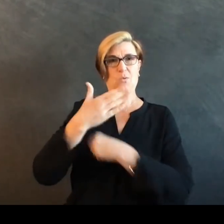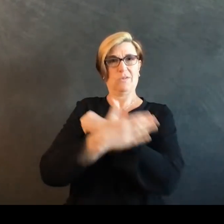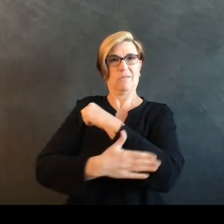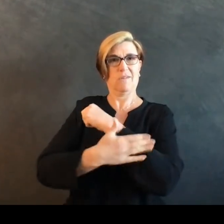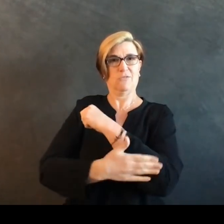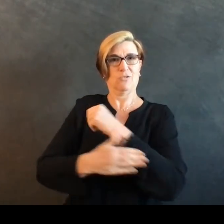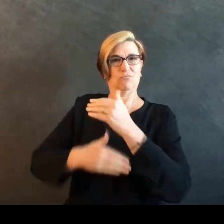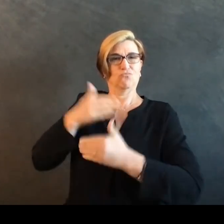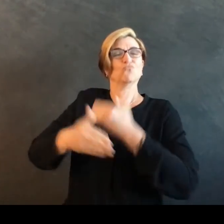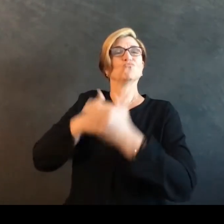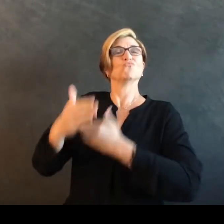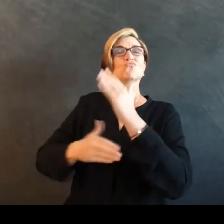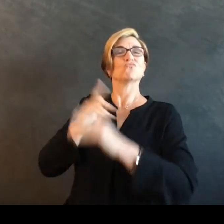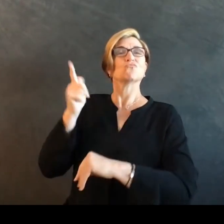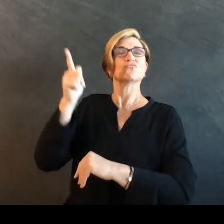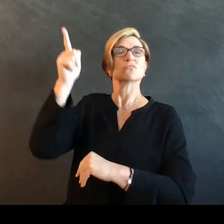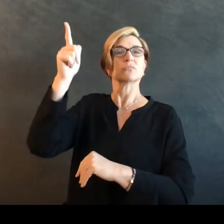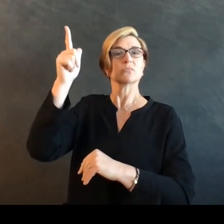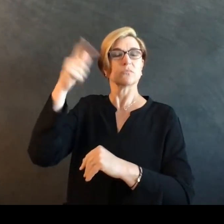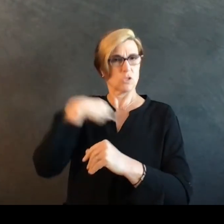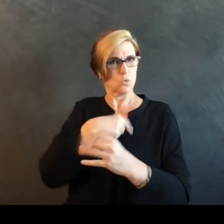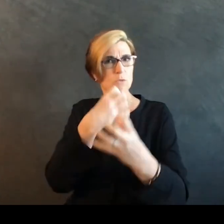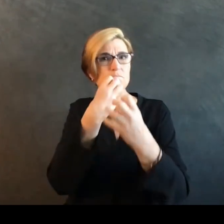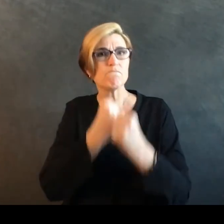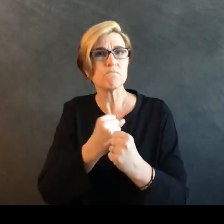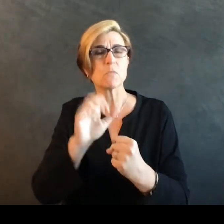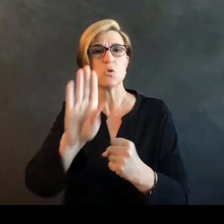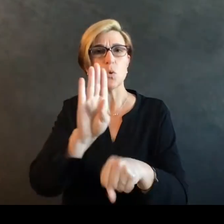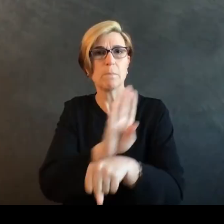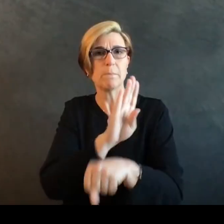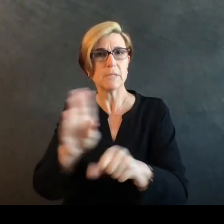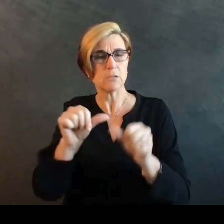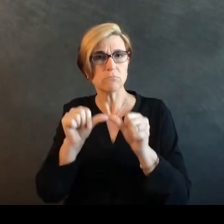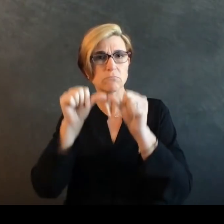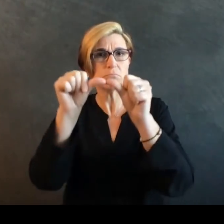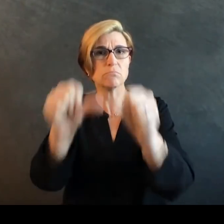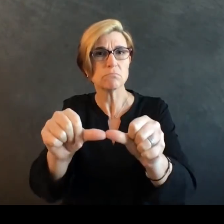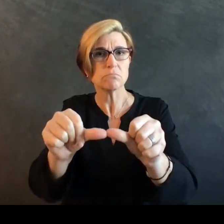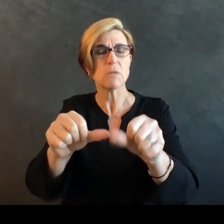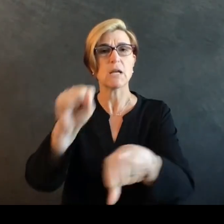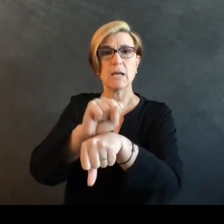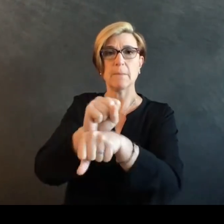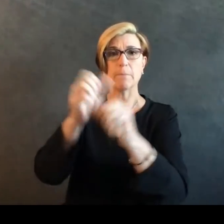critical to the economic well-being of your employees at SBA we are working